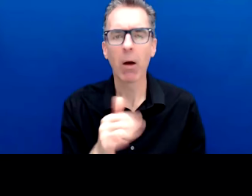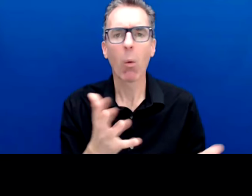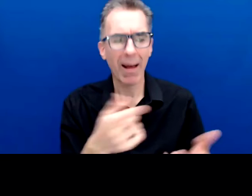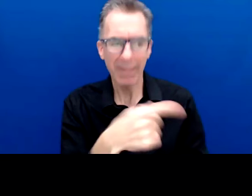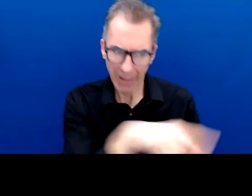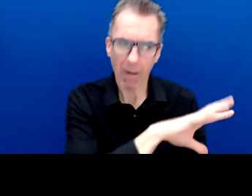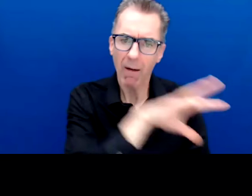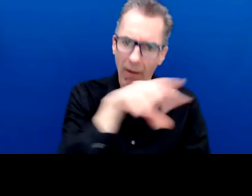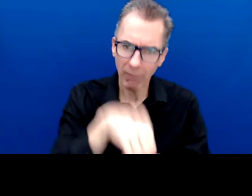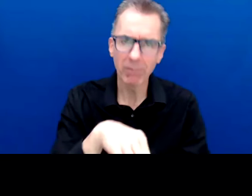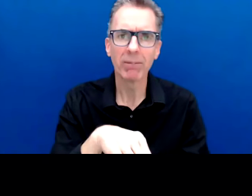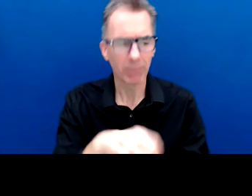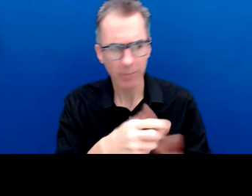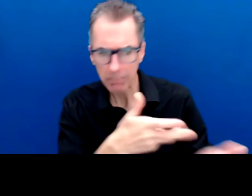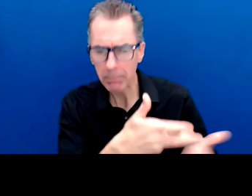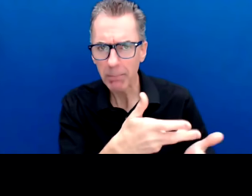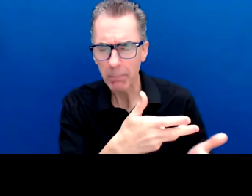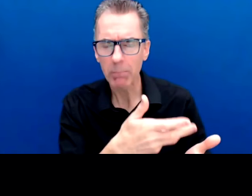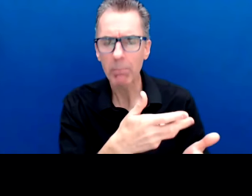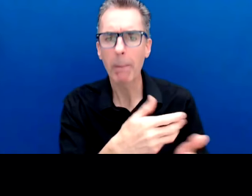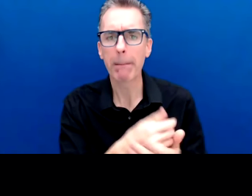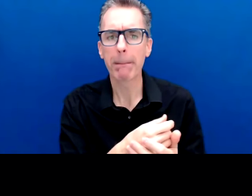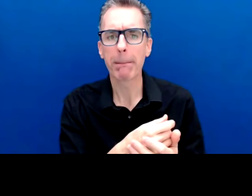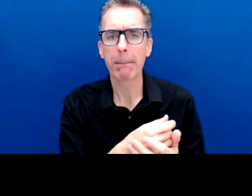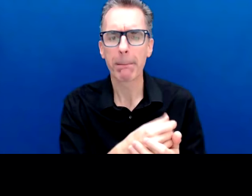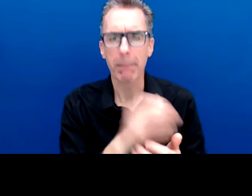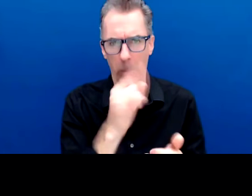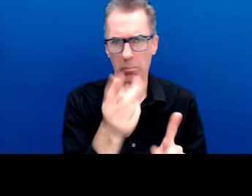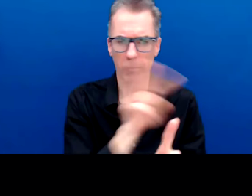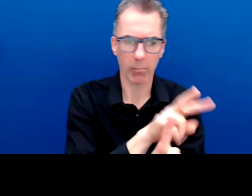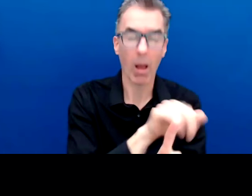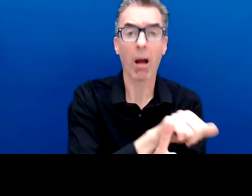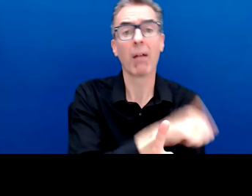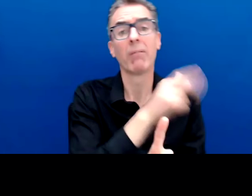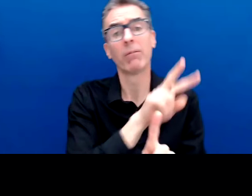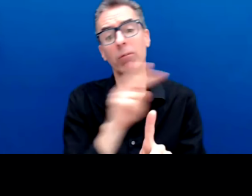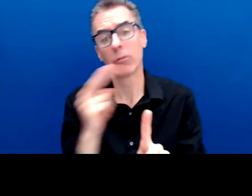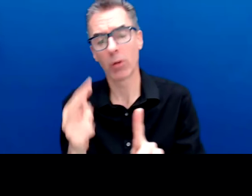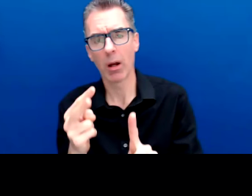On the other hand, we do have to look at the human factor of the toll of doing the work